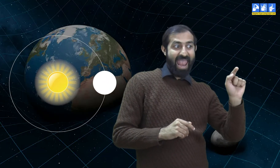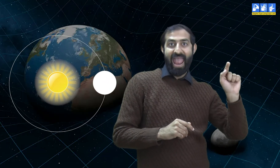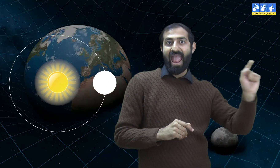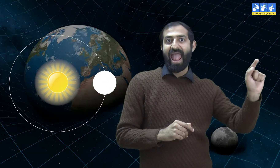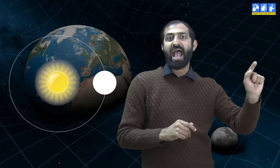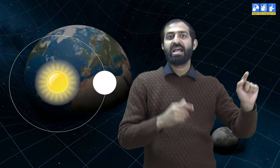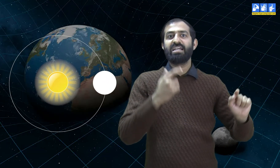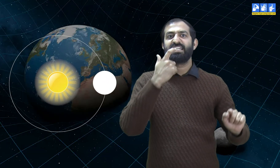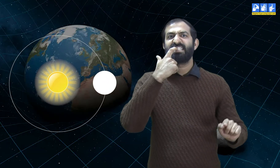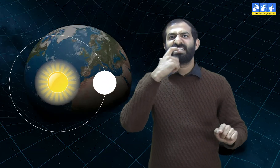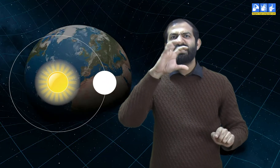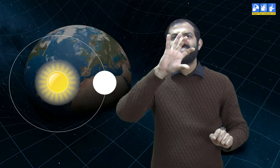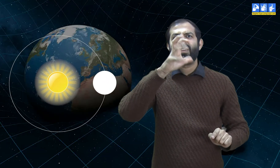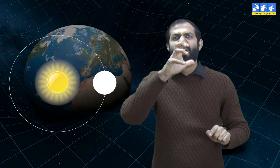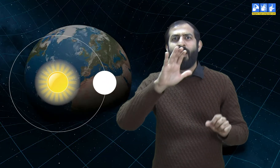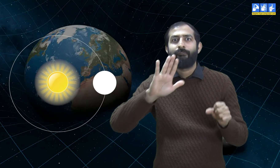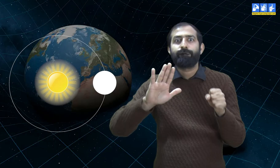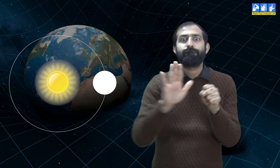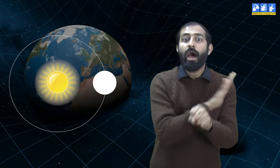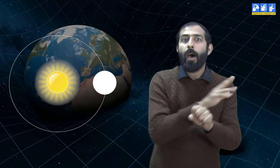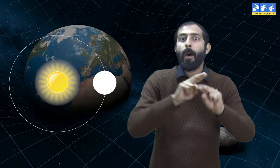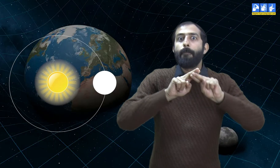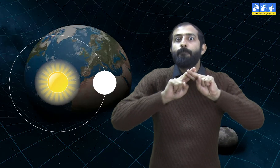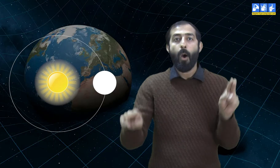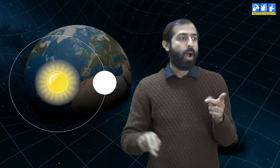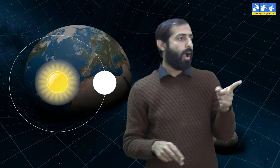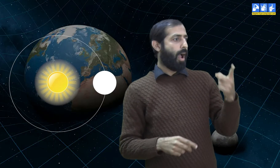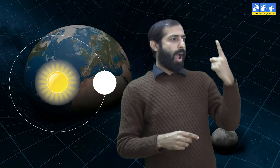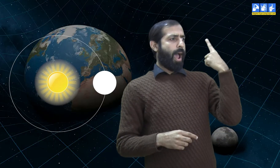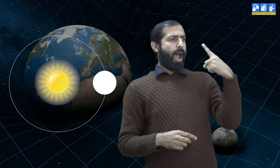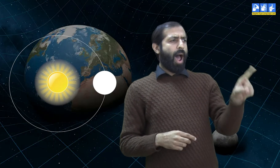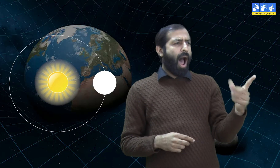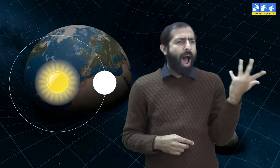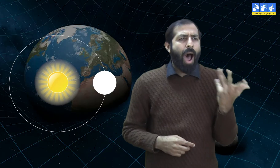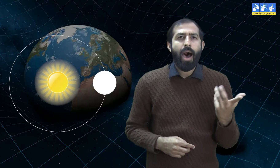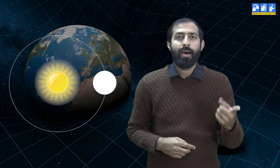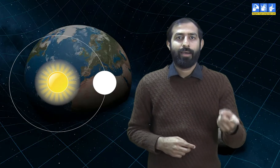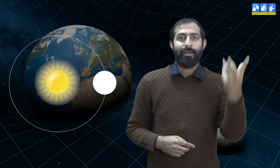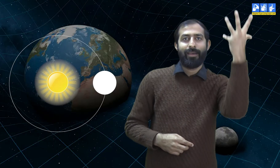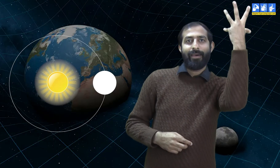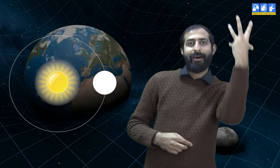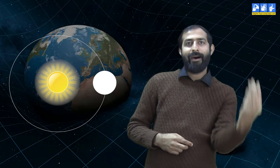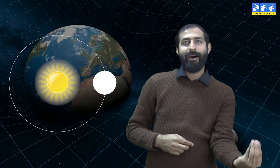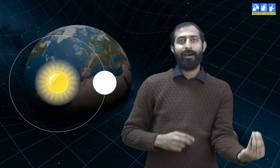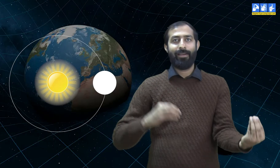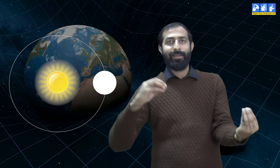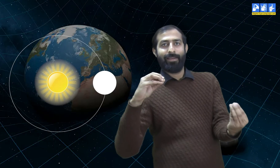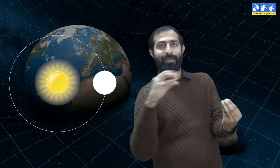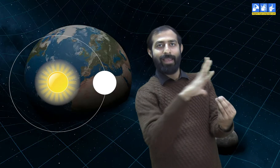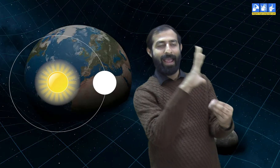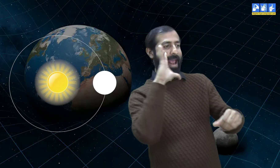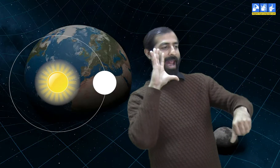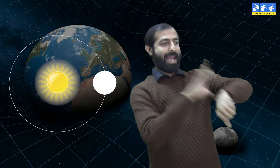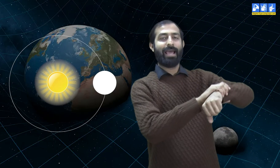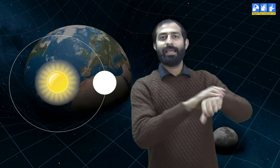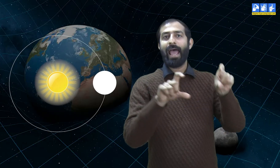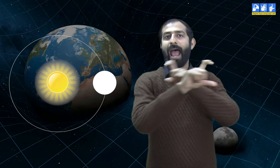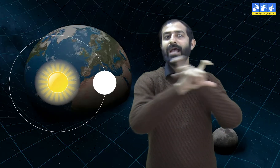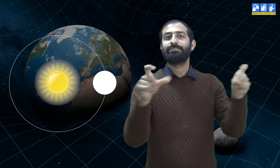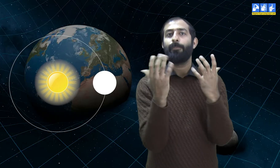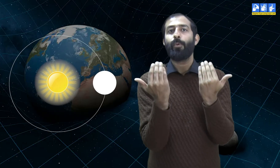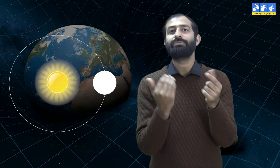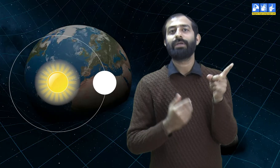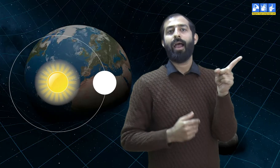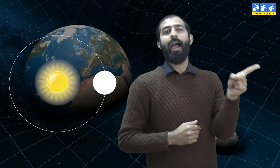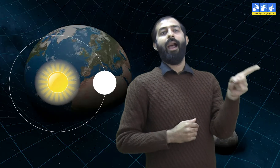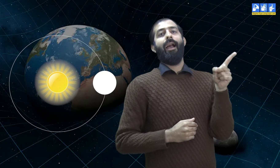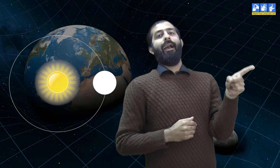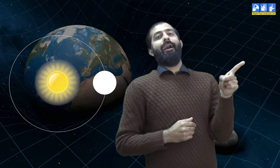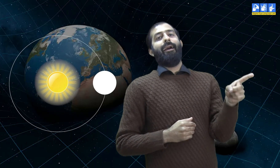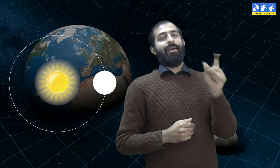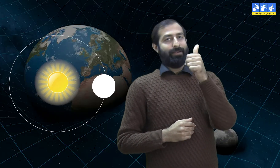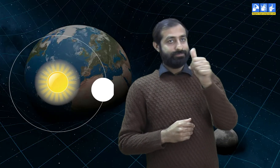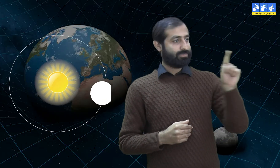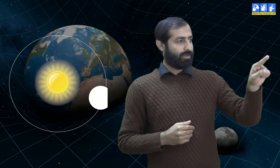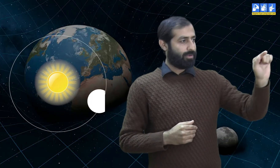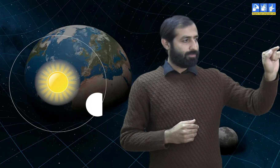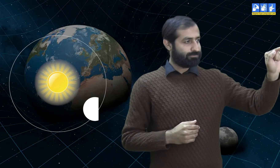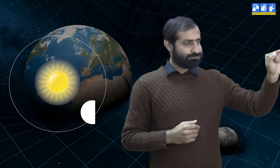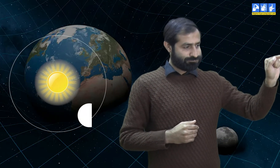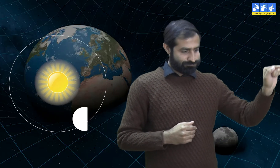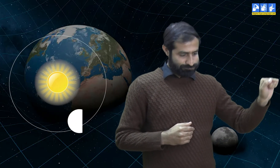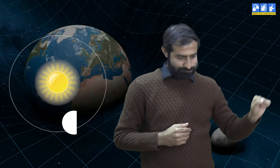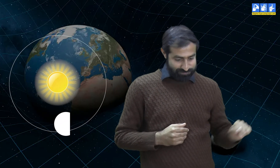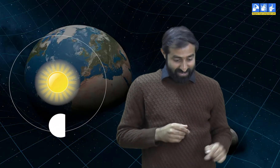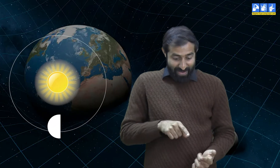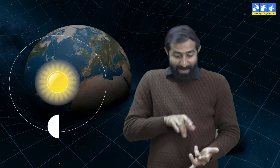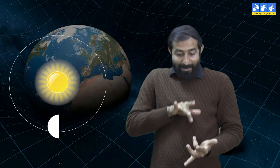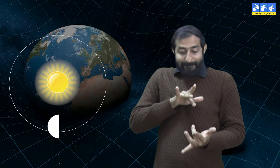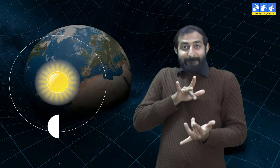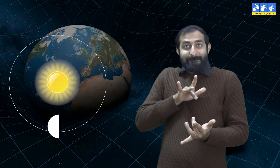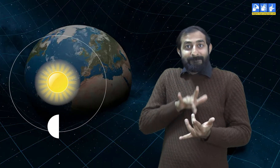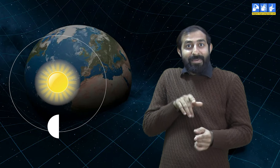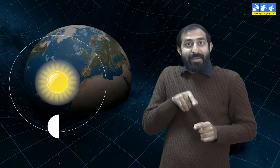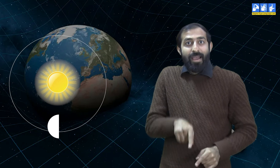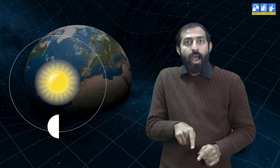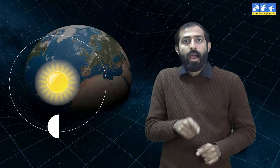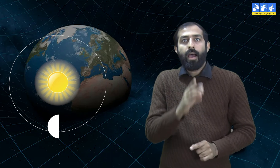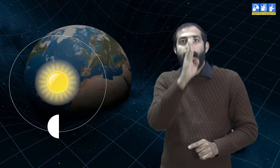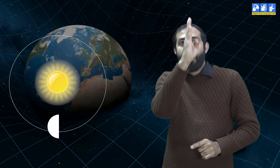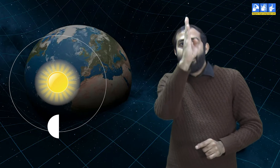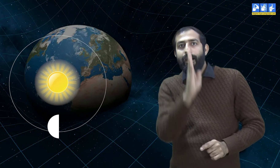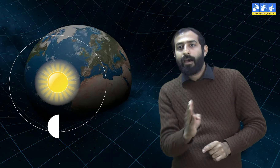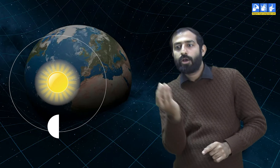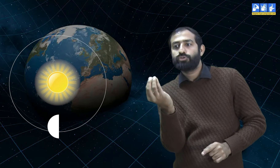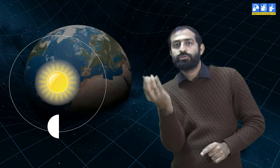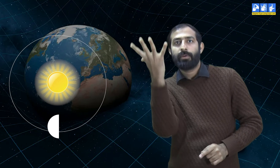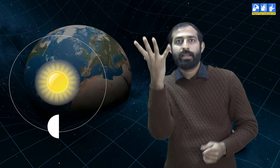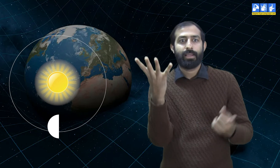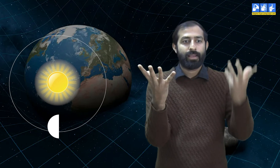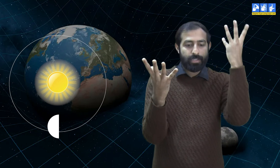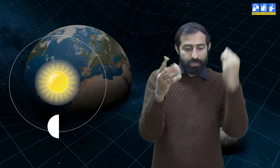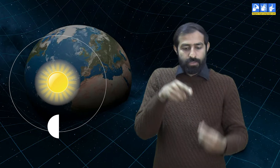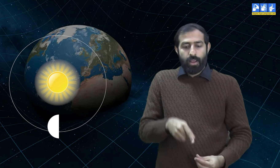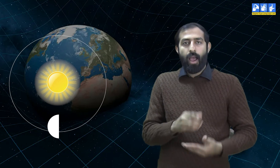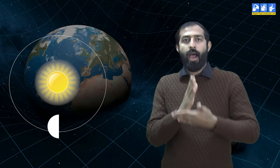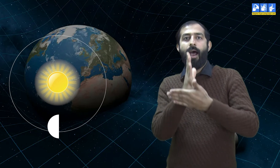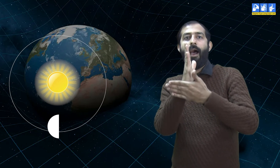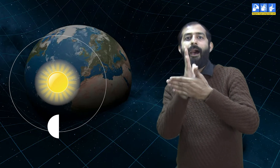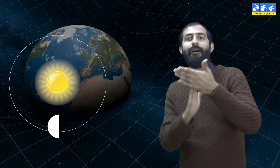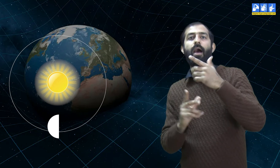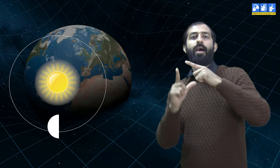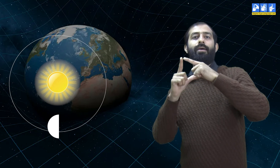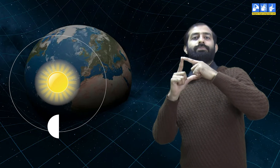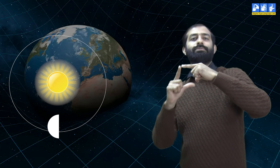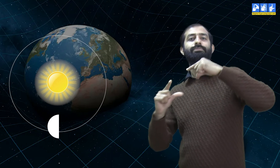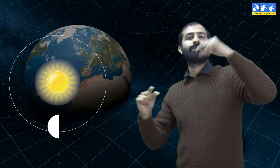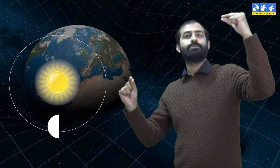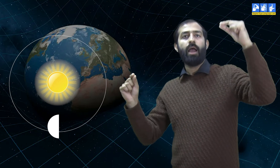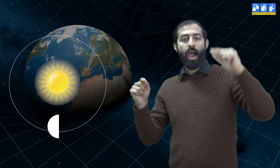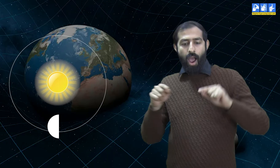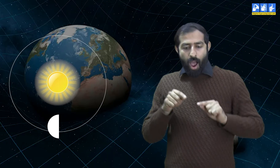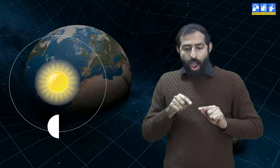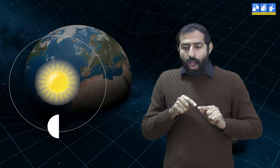Due to which we see the Moon sometimes crescent, sometimes half, sometimes fully bright and sometimes it is not visible at all.